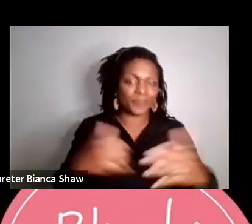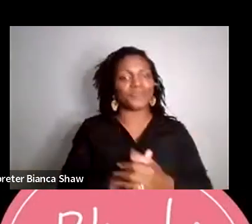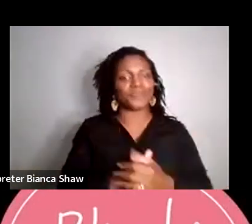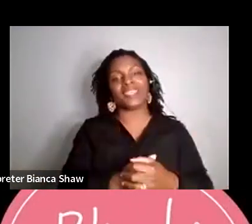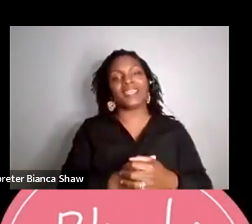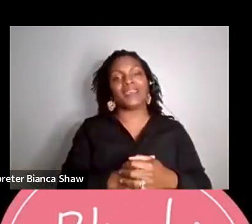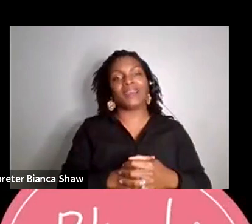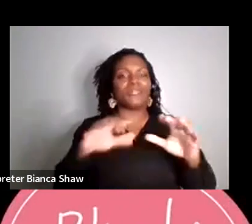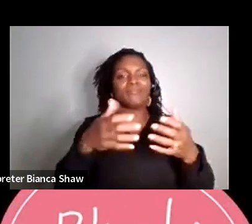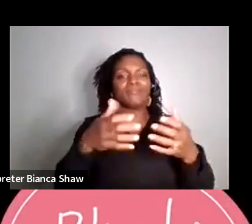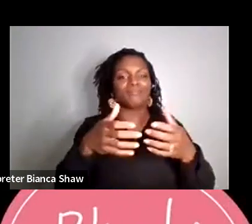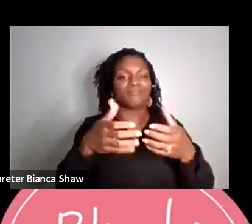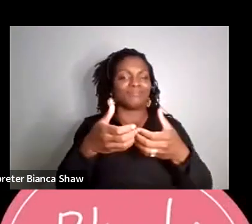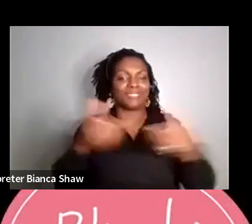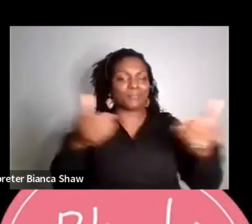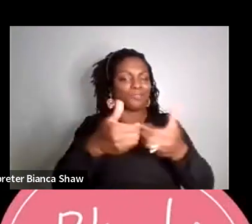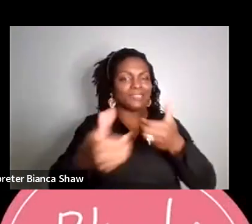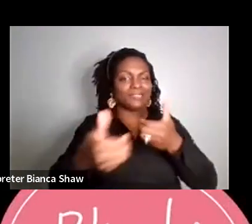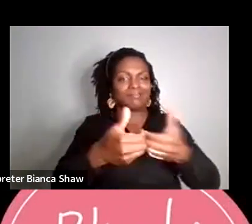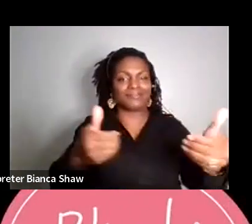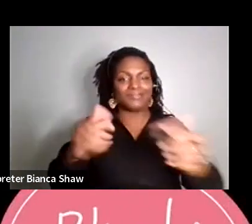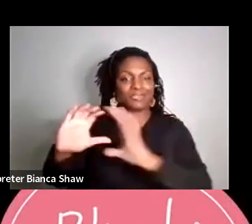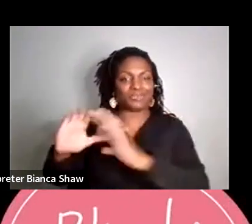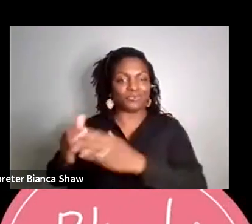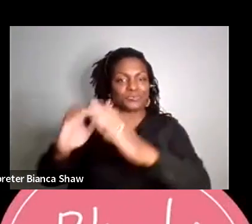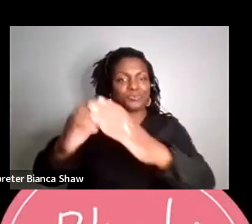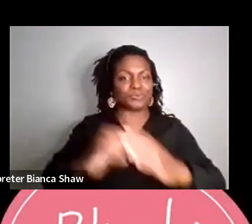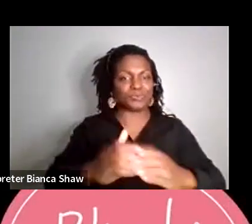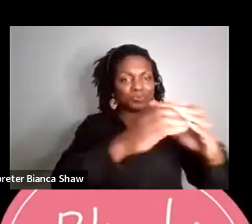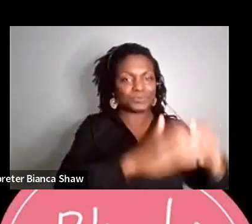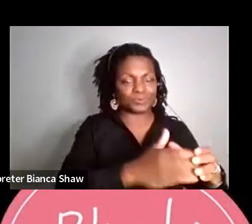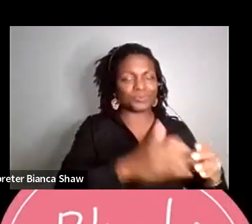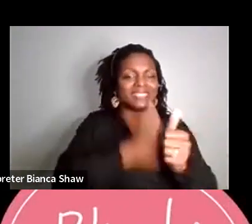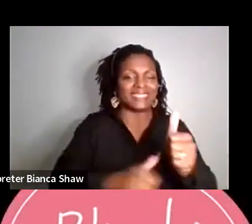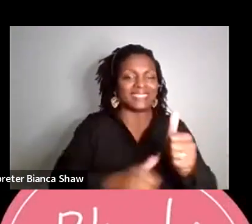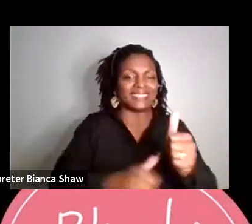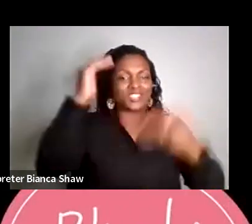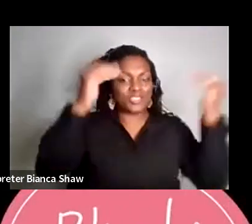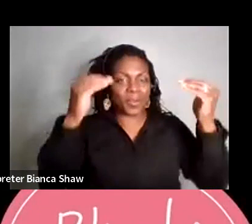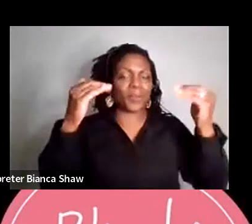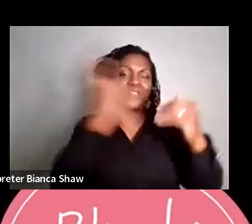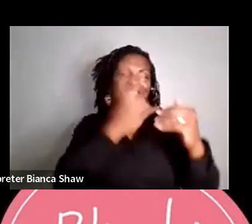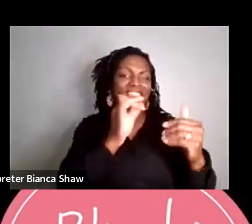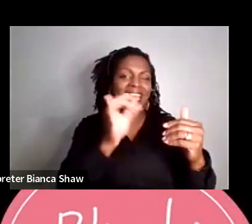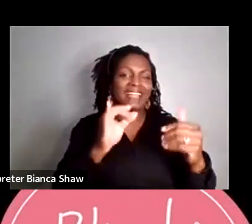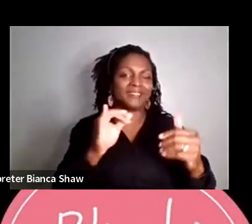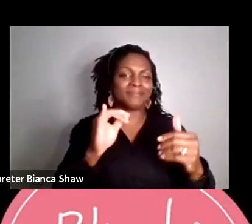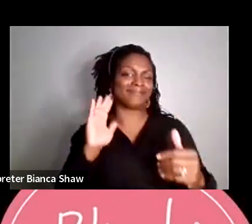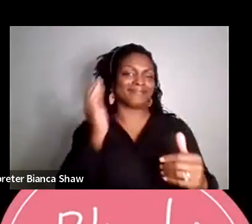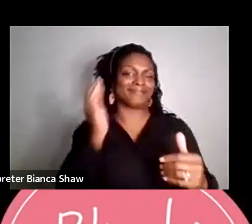I think this was probably a pretty good lesson for film, because I know, especially for the ones that I went with.